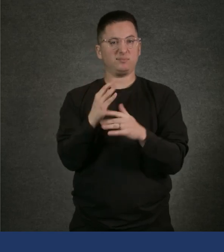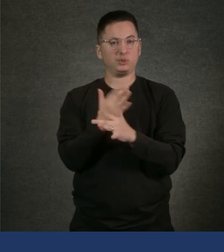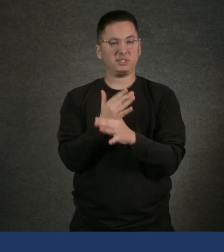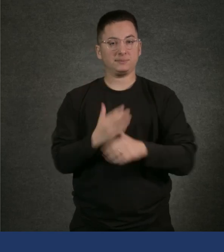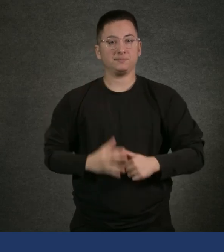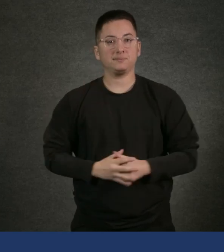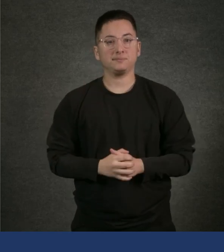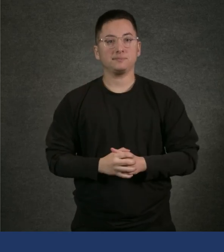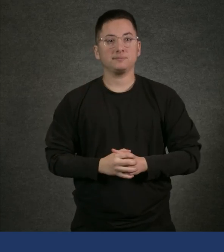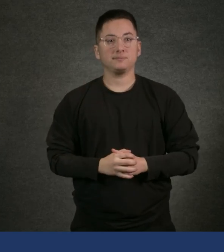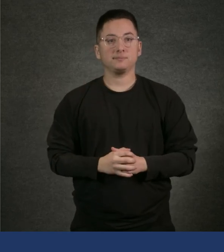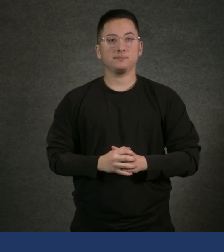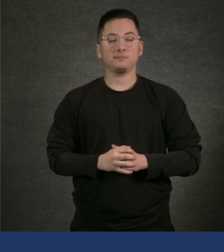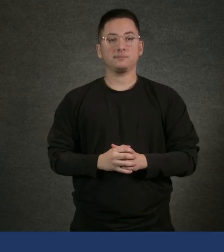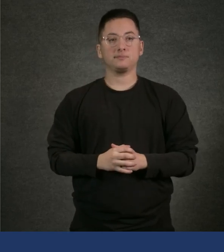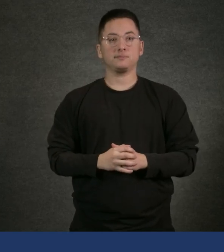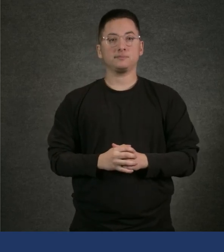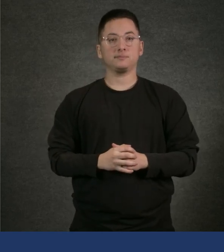[SPEAKING GERMAN]